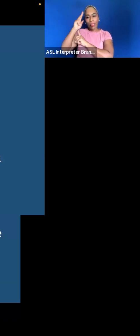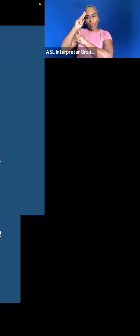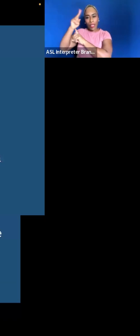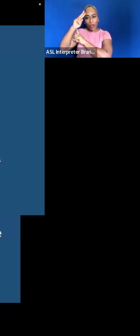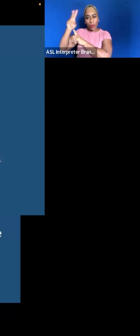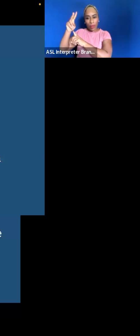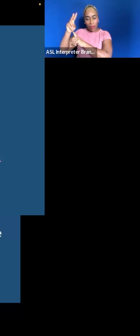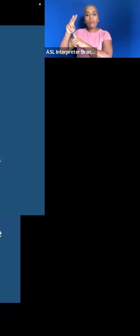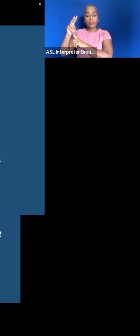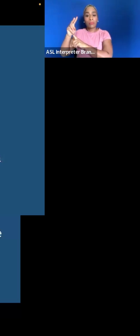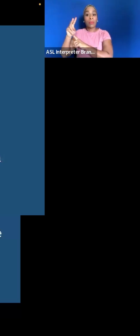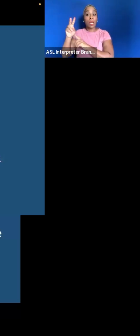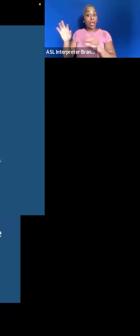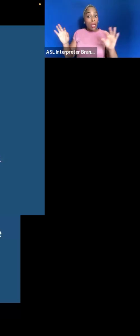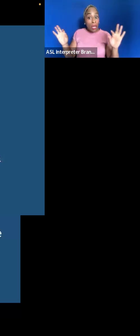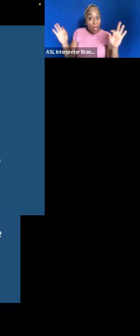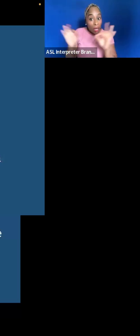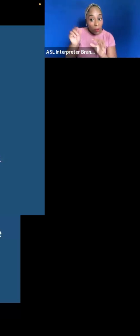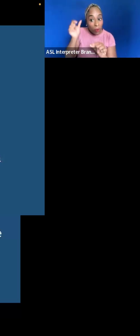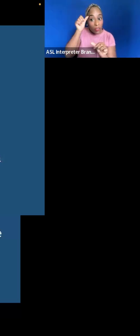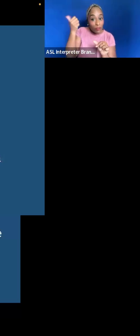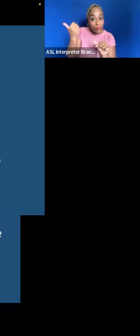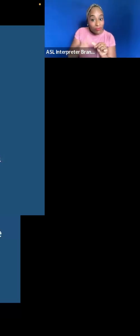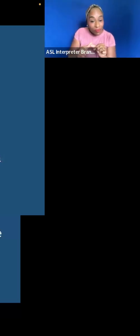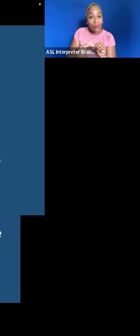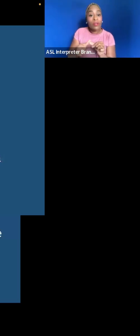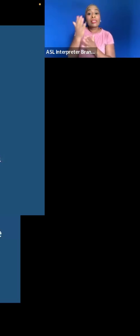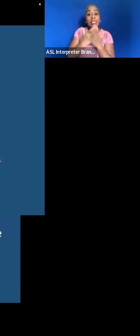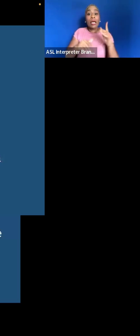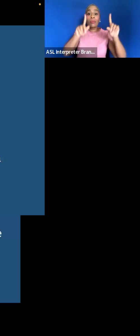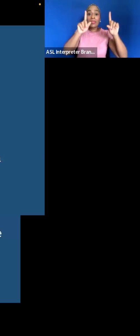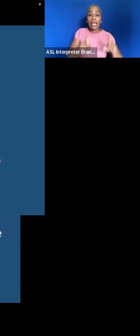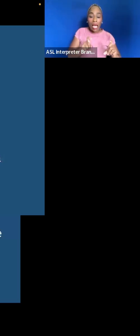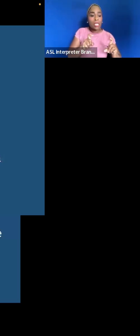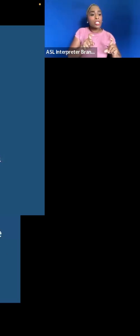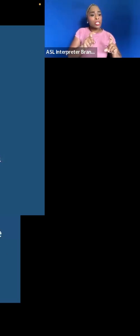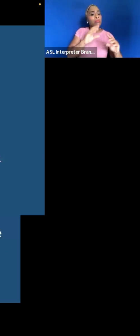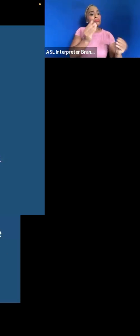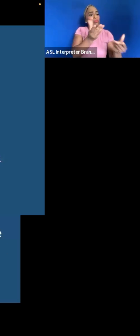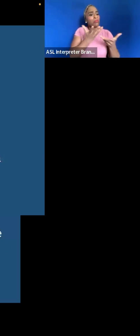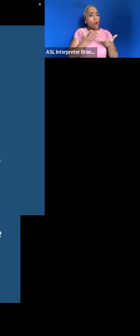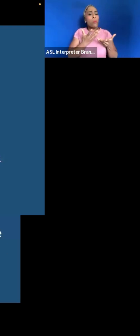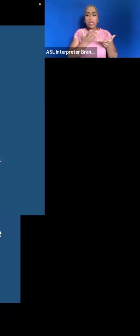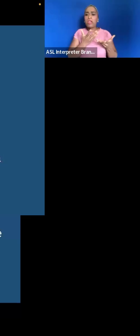Again, it's important to remember that subtests can be informative, even if you're not reporting the whole thing.